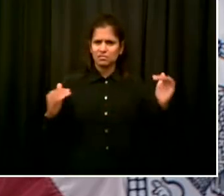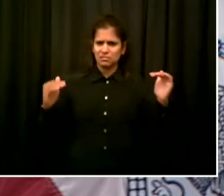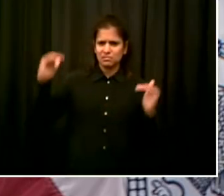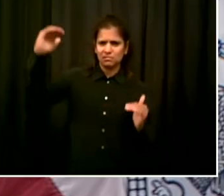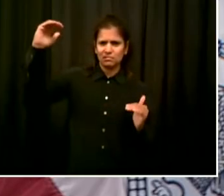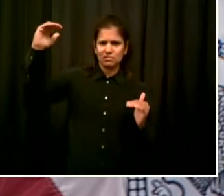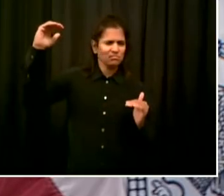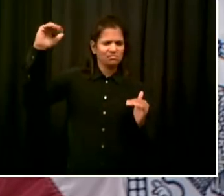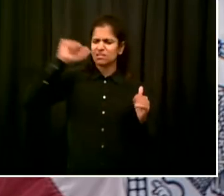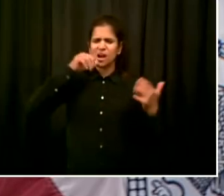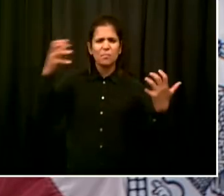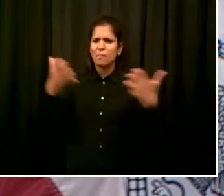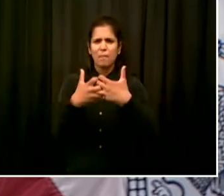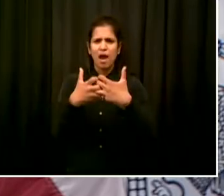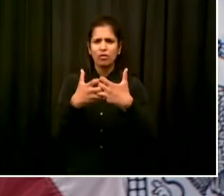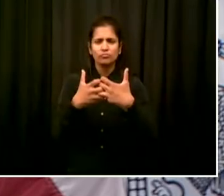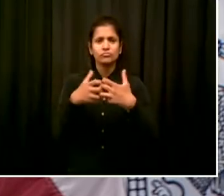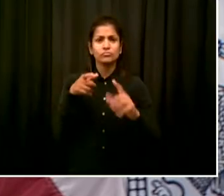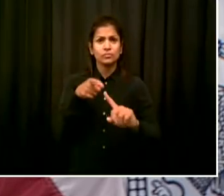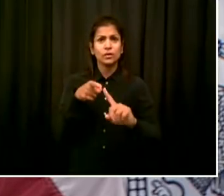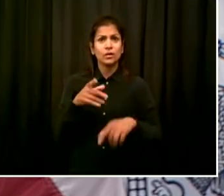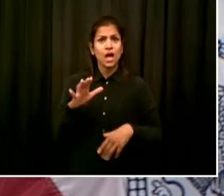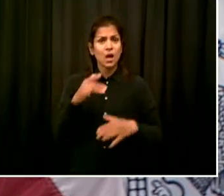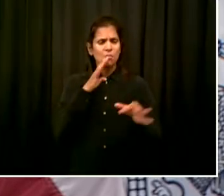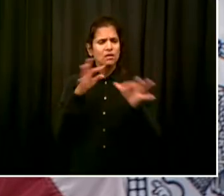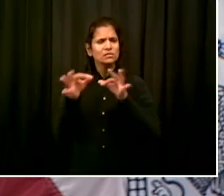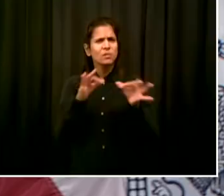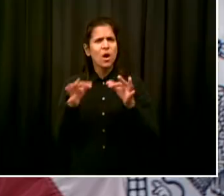MASSIVE DROP IN ARRESTS . I GUESS FIRST IF